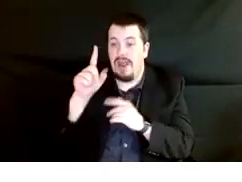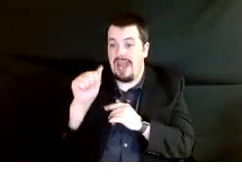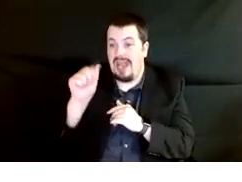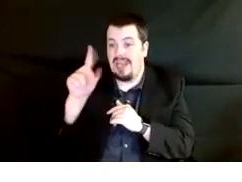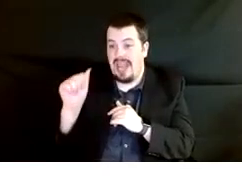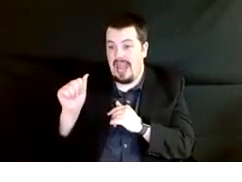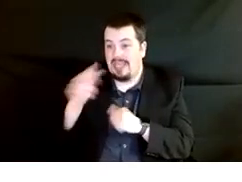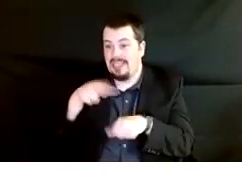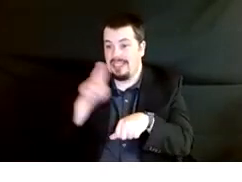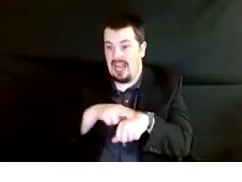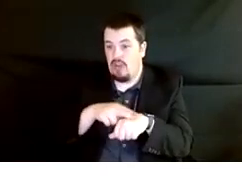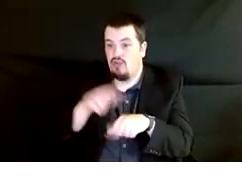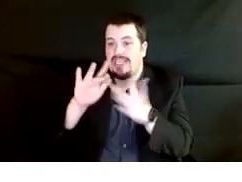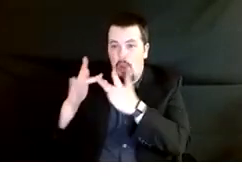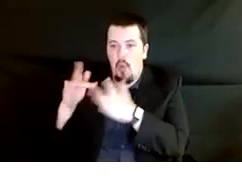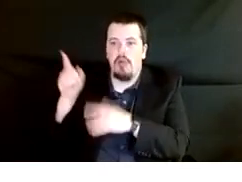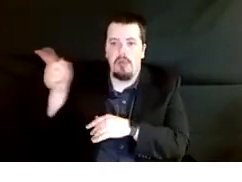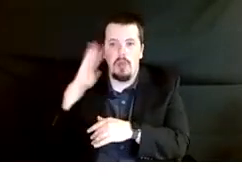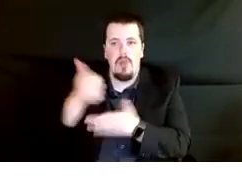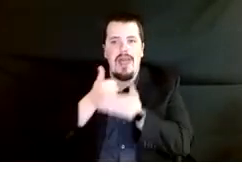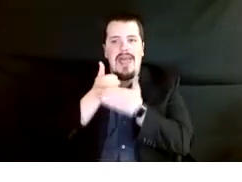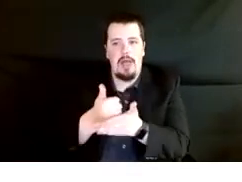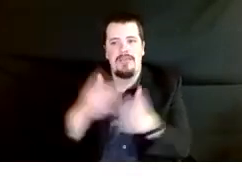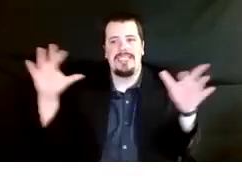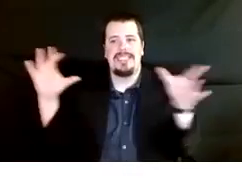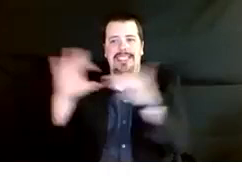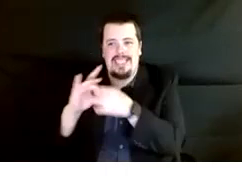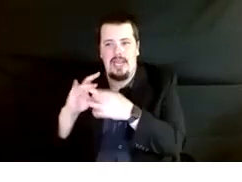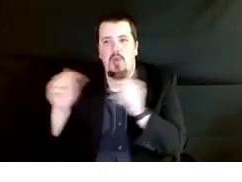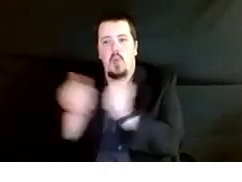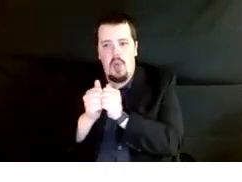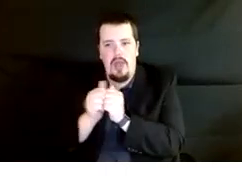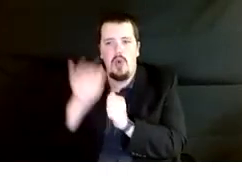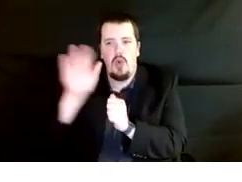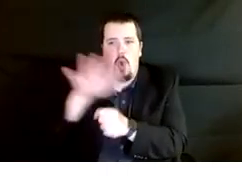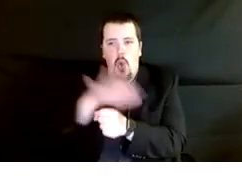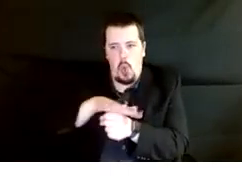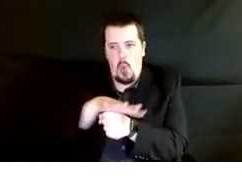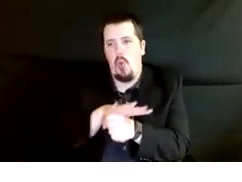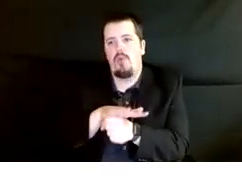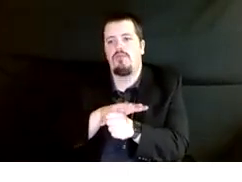national network, that will get you connected to your local one of the 10 regional centers